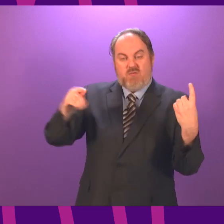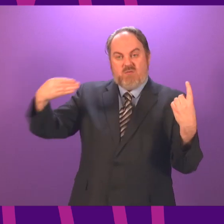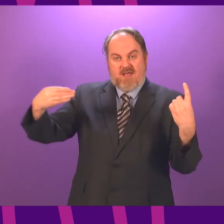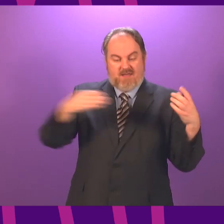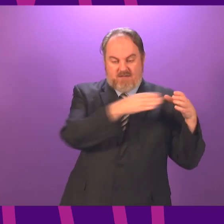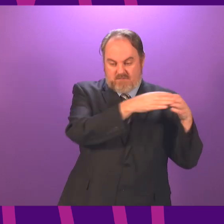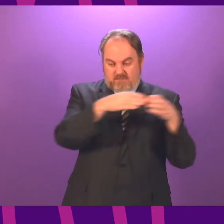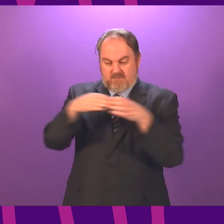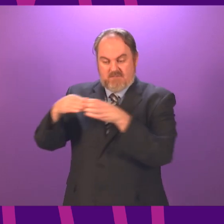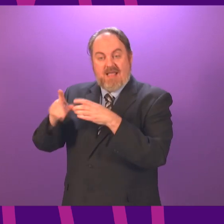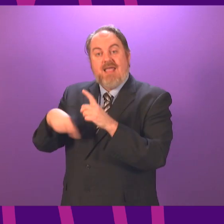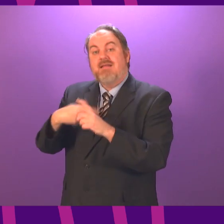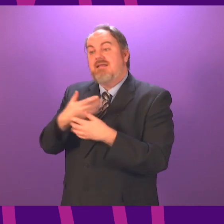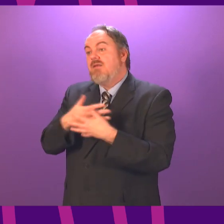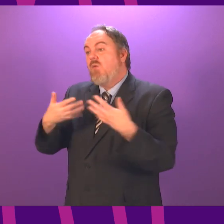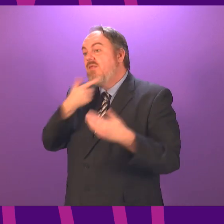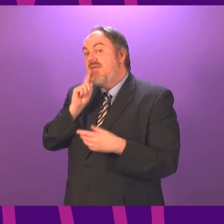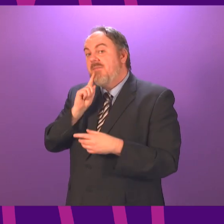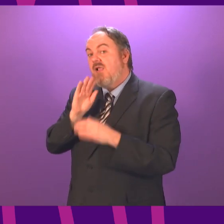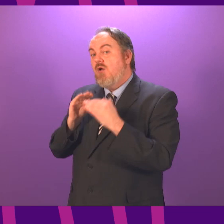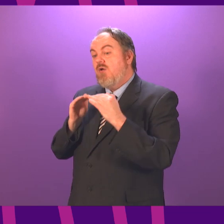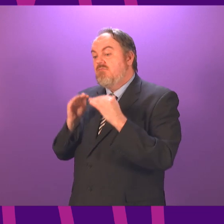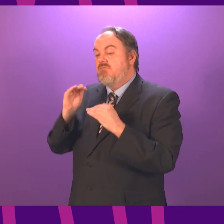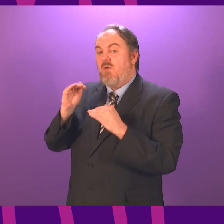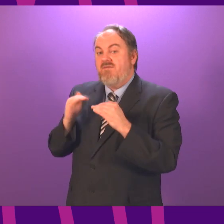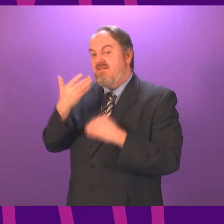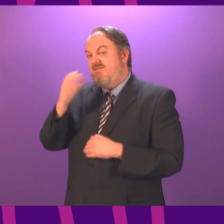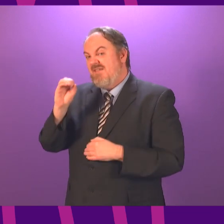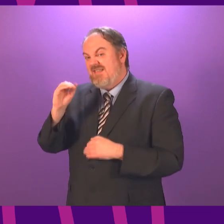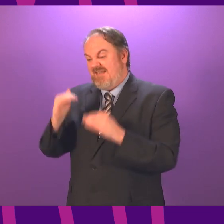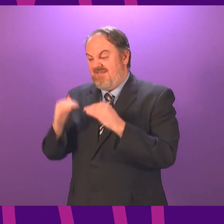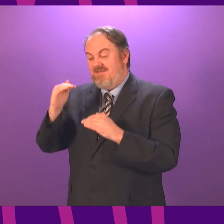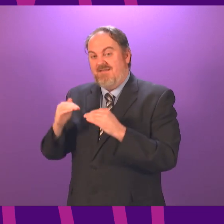the end of July. That is much earlier than we originally anticipated, and it will be